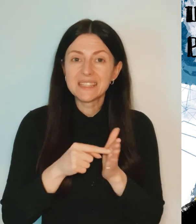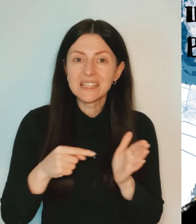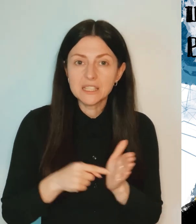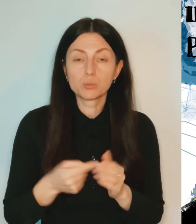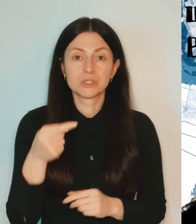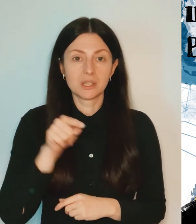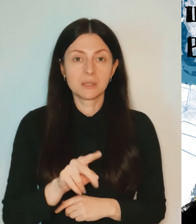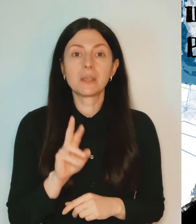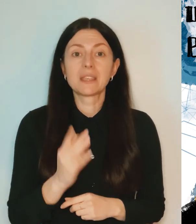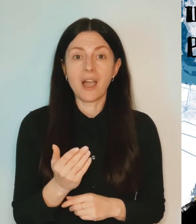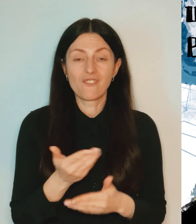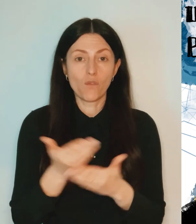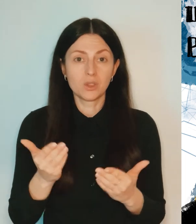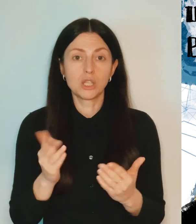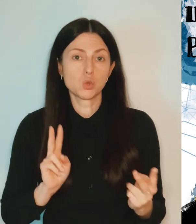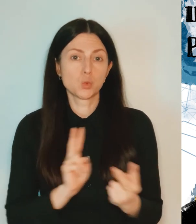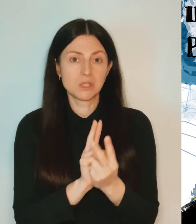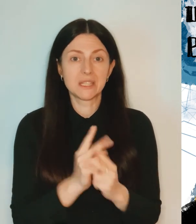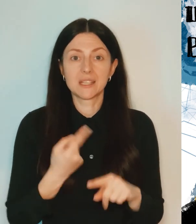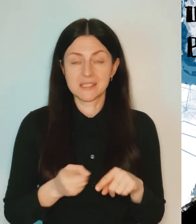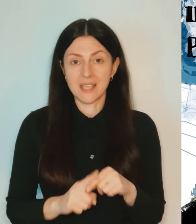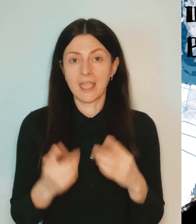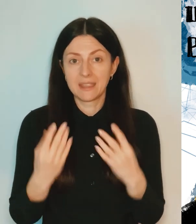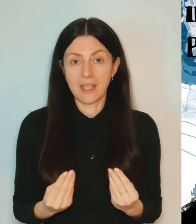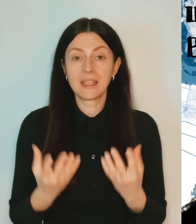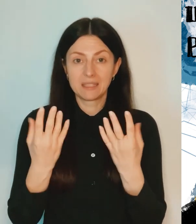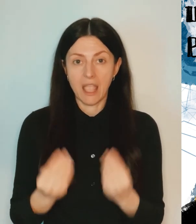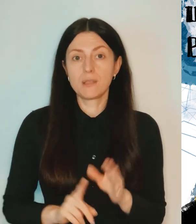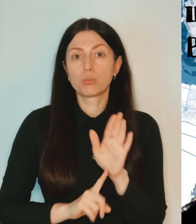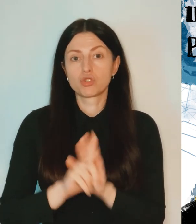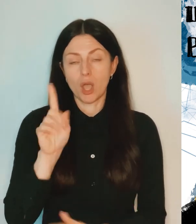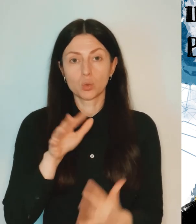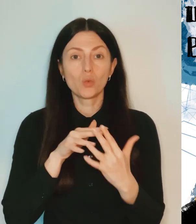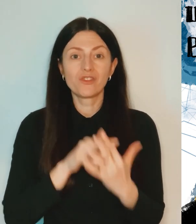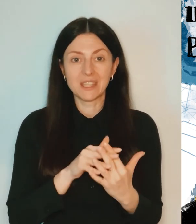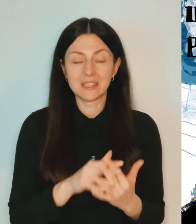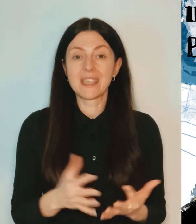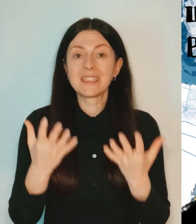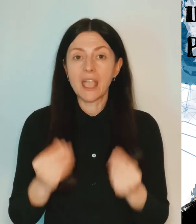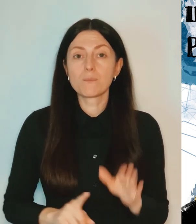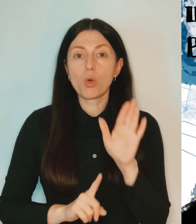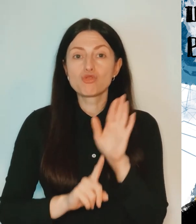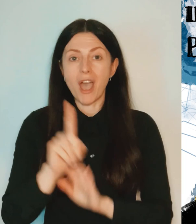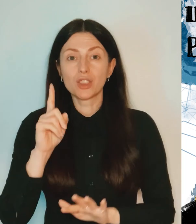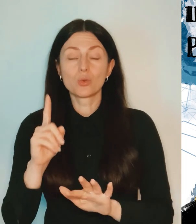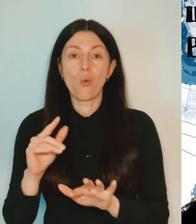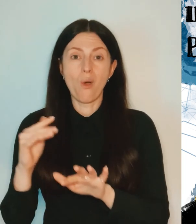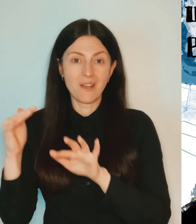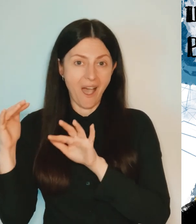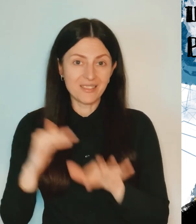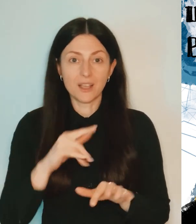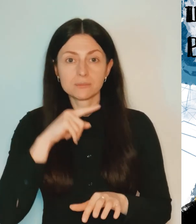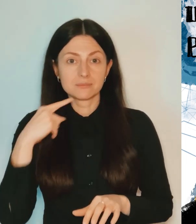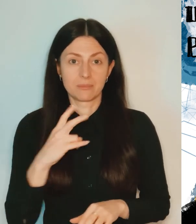how they met this day, the day of the beginning of the war, the day of the beginning of Russia's attack on Ukraine.